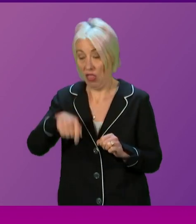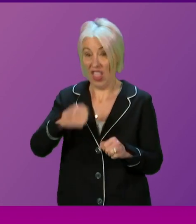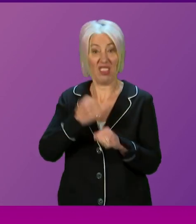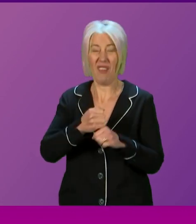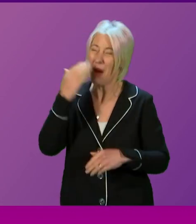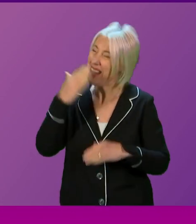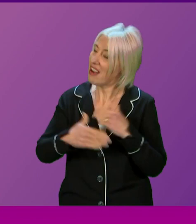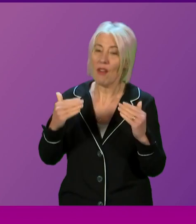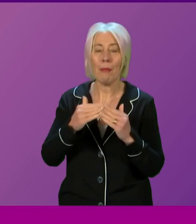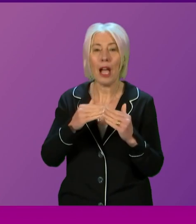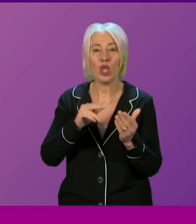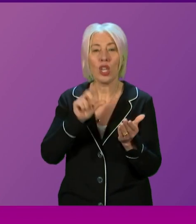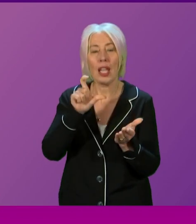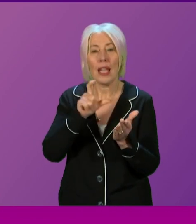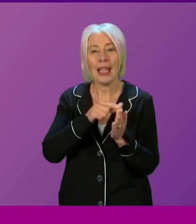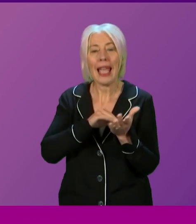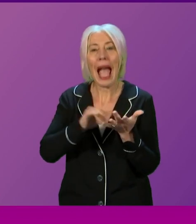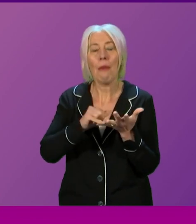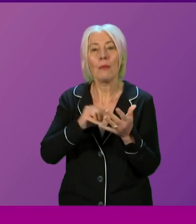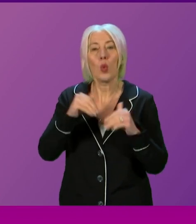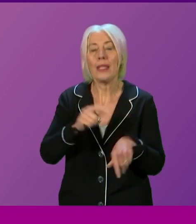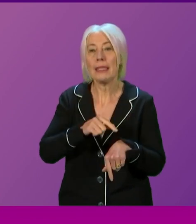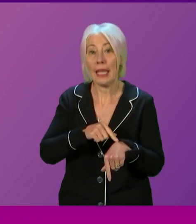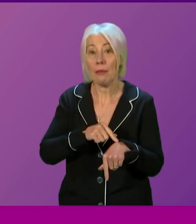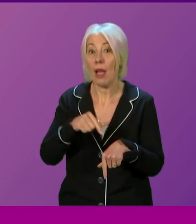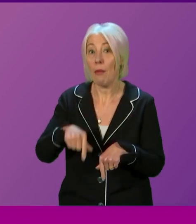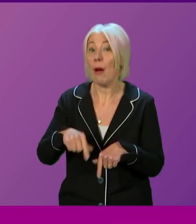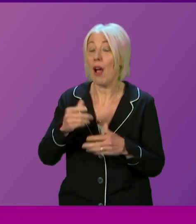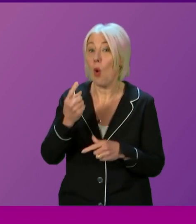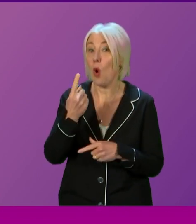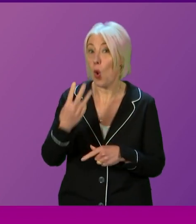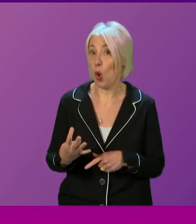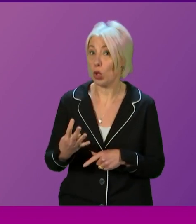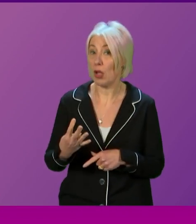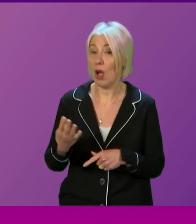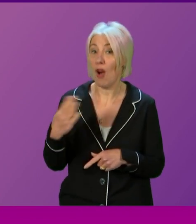According to Public Health Scotland, a quarter of all deaths of five to 24-year-olds in our